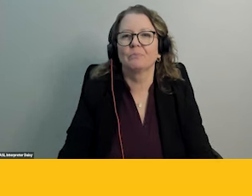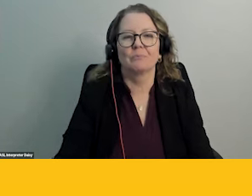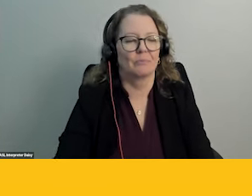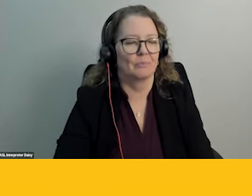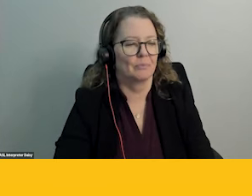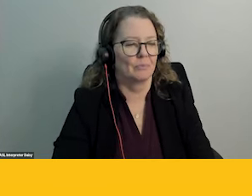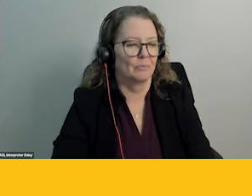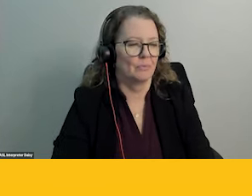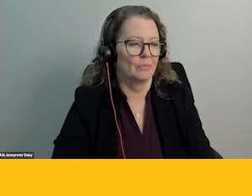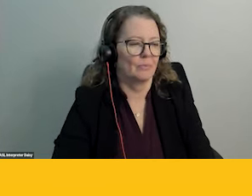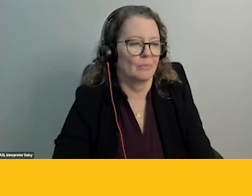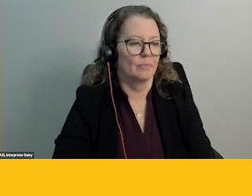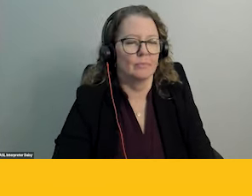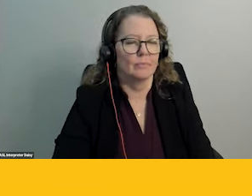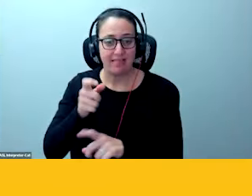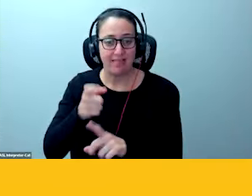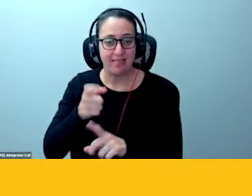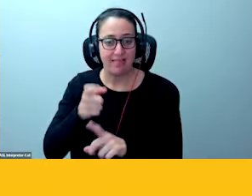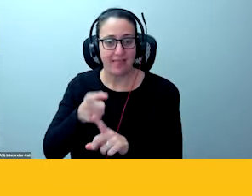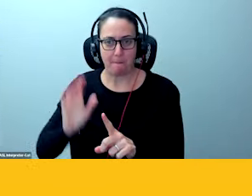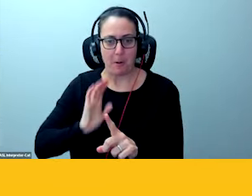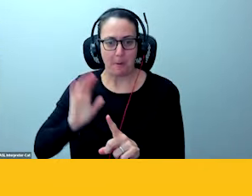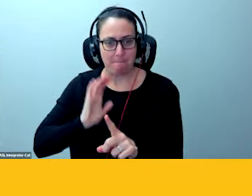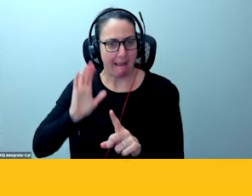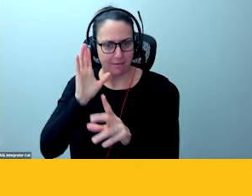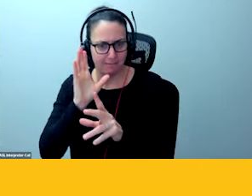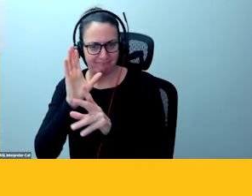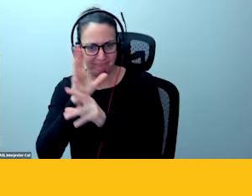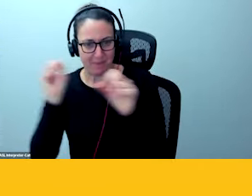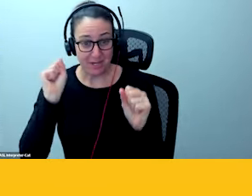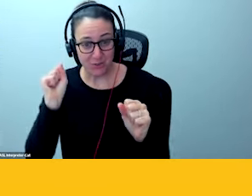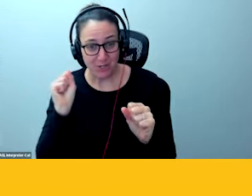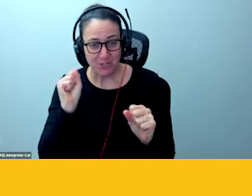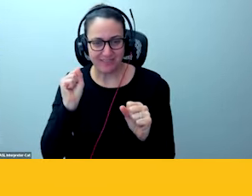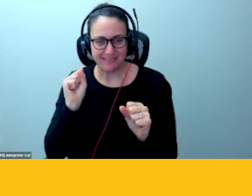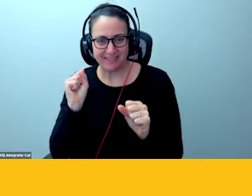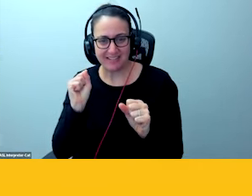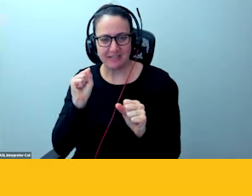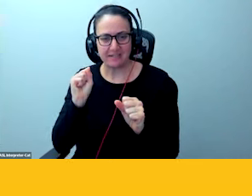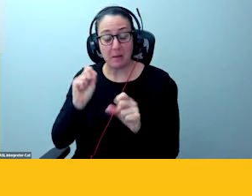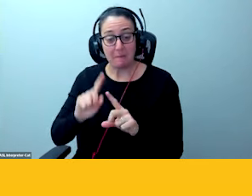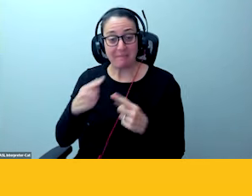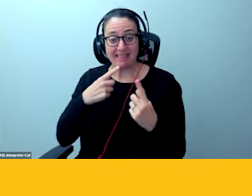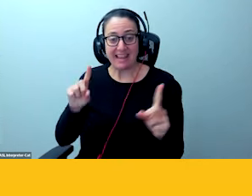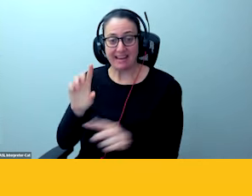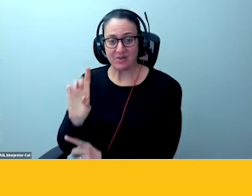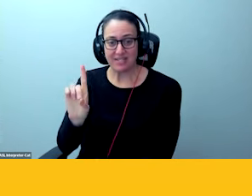This is something from our past administration in the US but when they announced what DEIA means,